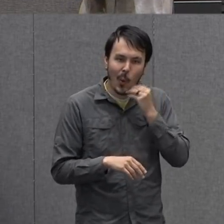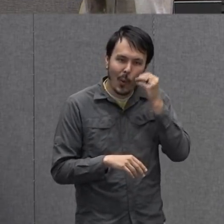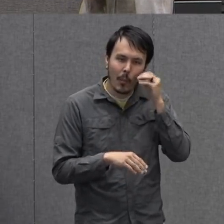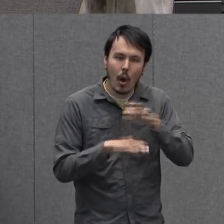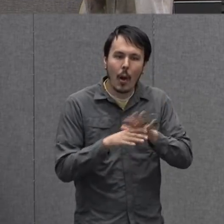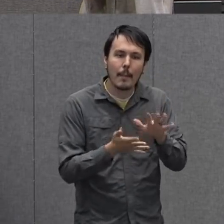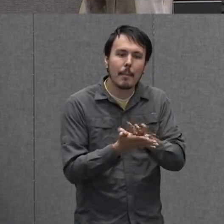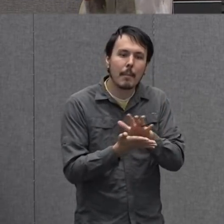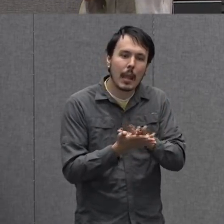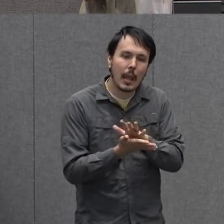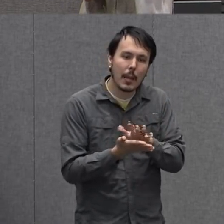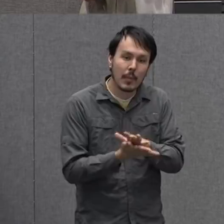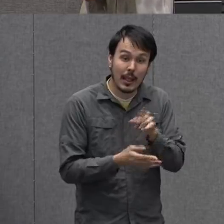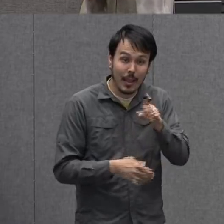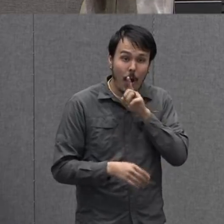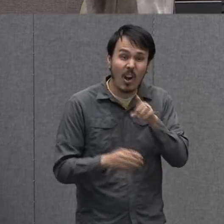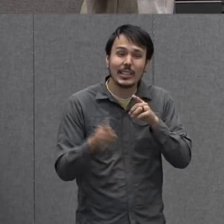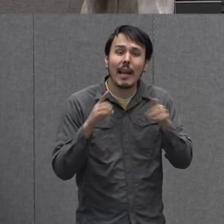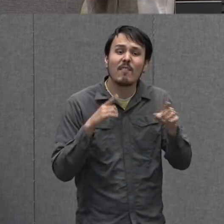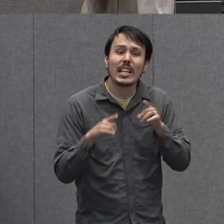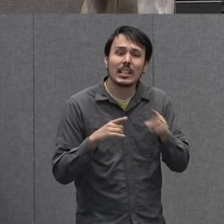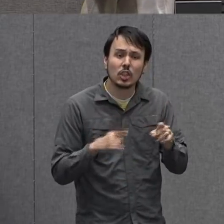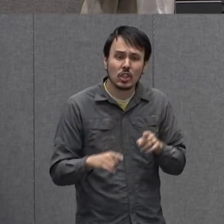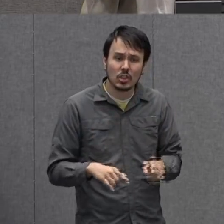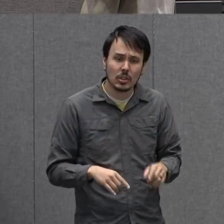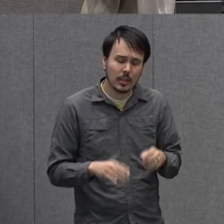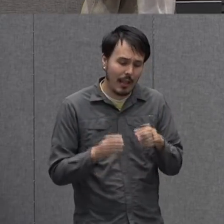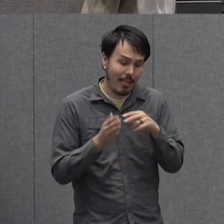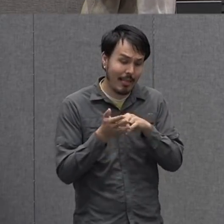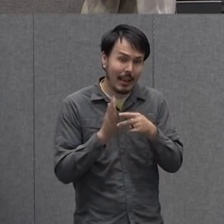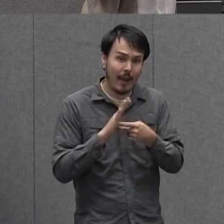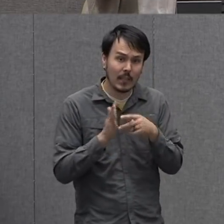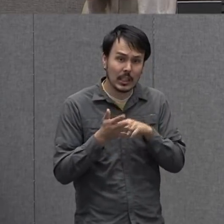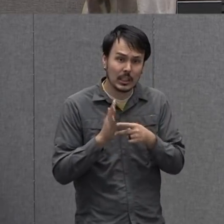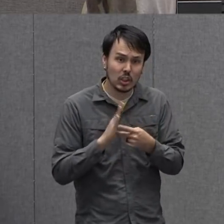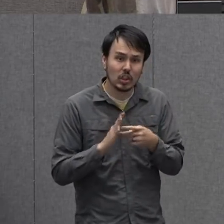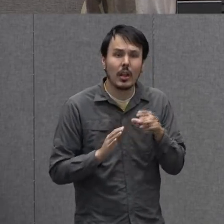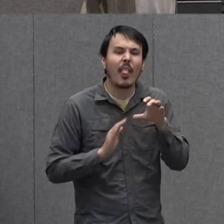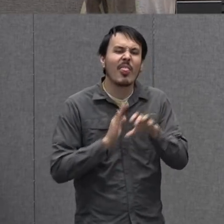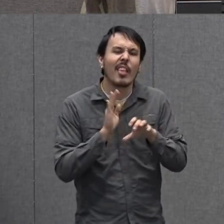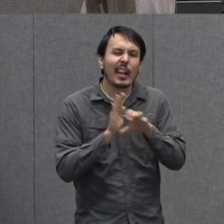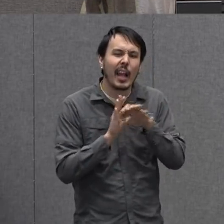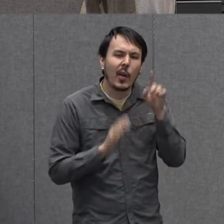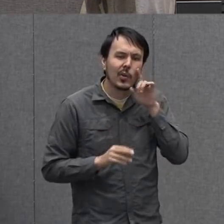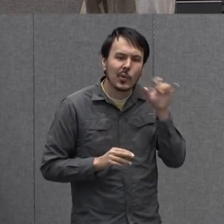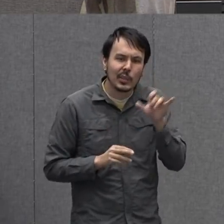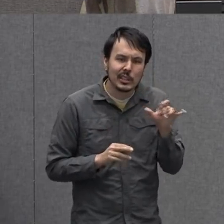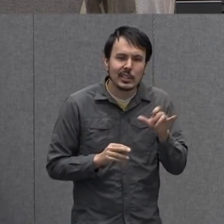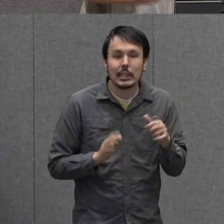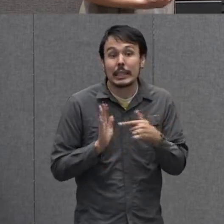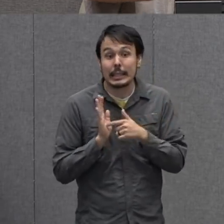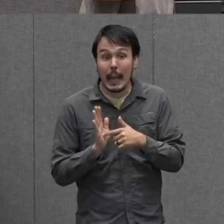and what we had were definitions. The definition of it, the characteristics, examples and non-examples,